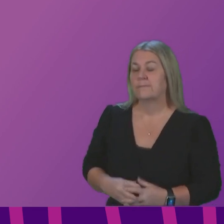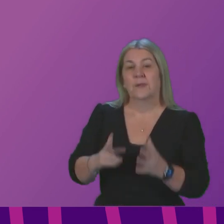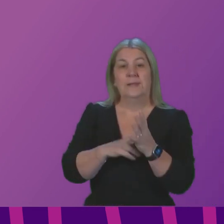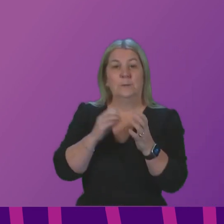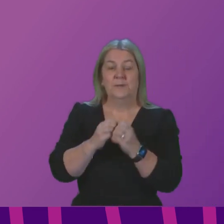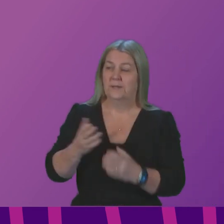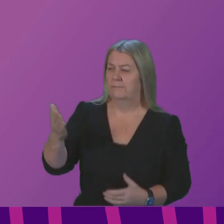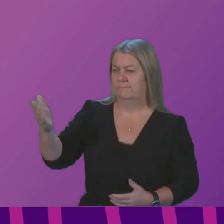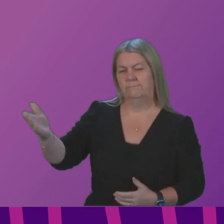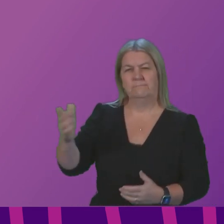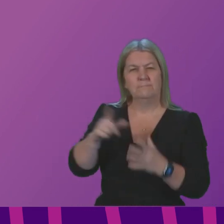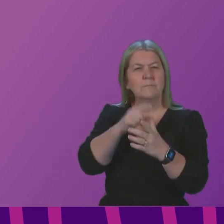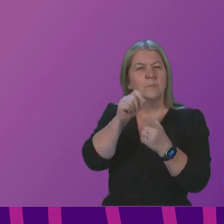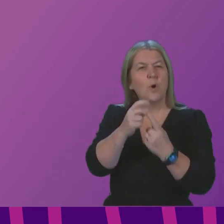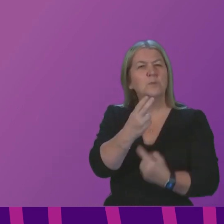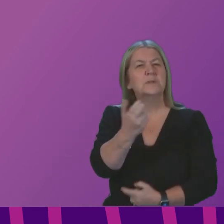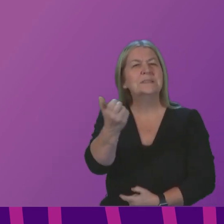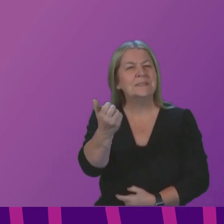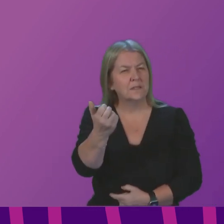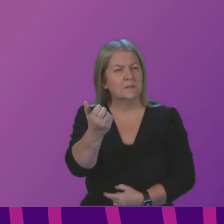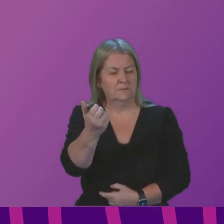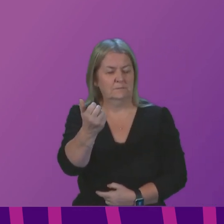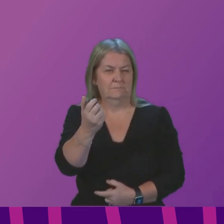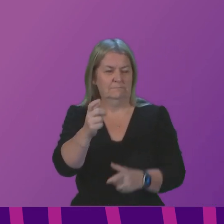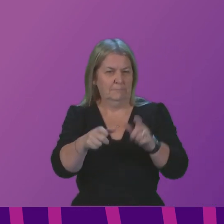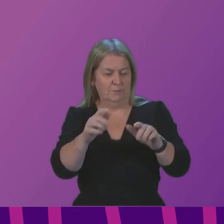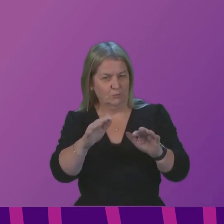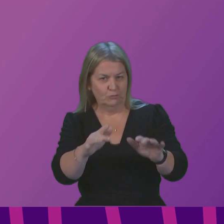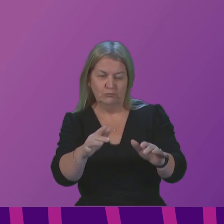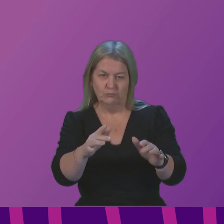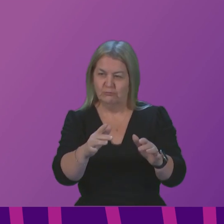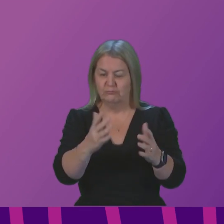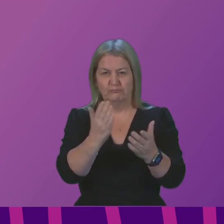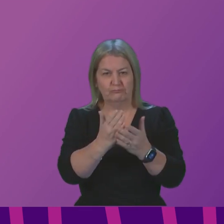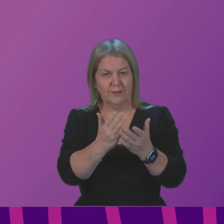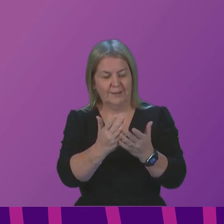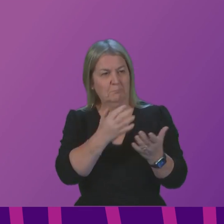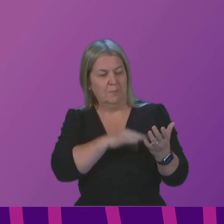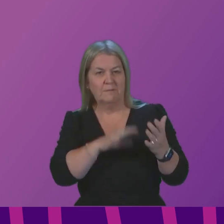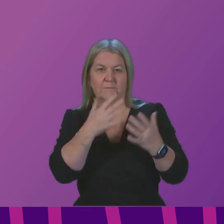that delegates benefited from smart, integrated ticketing. The First Minister promised Scotland